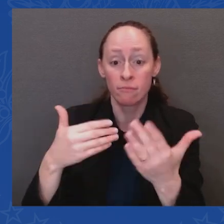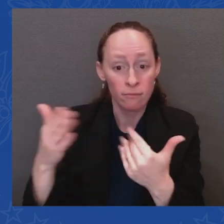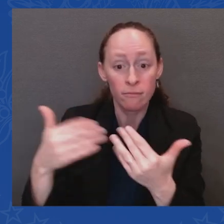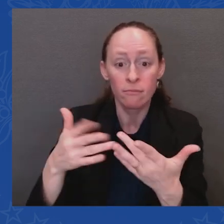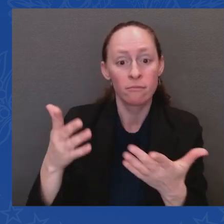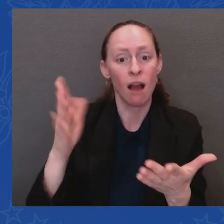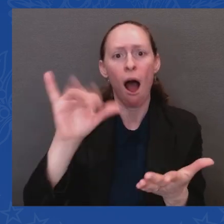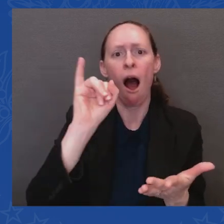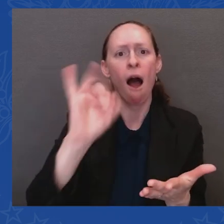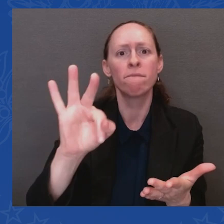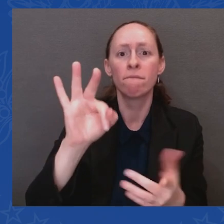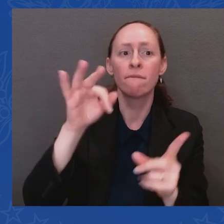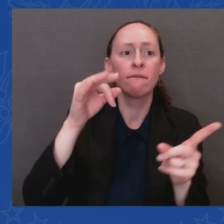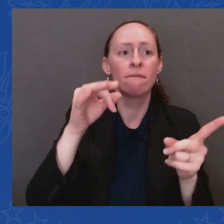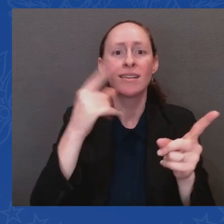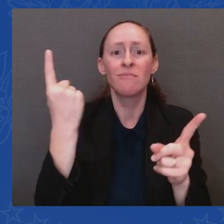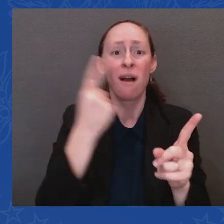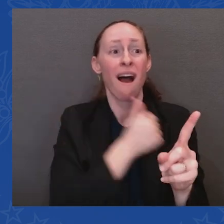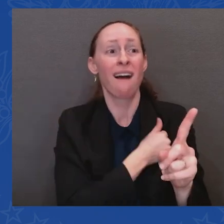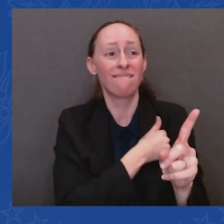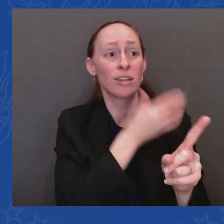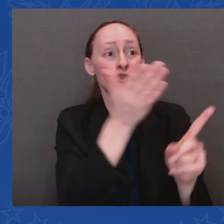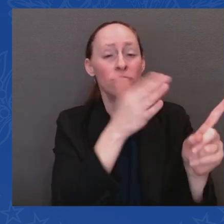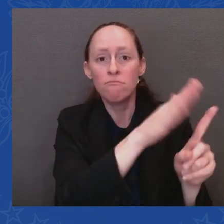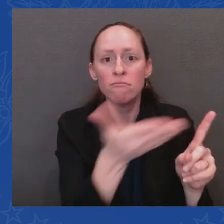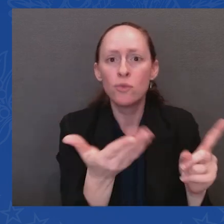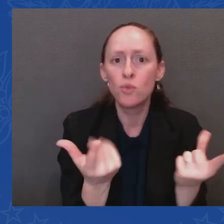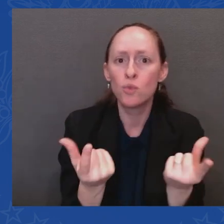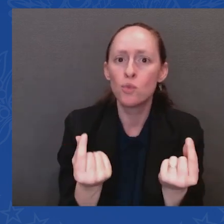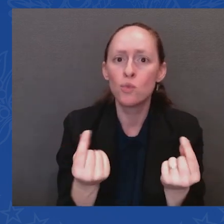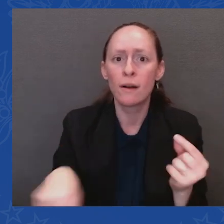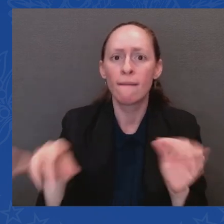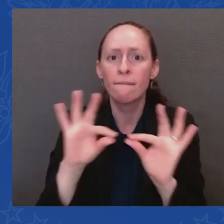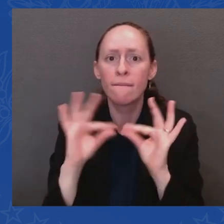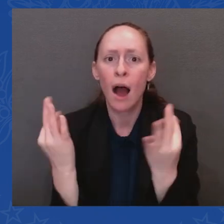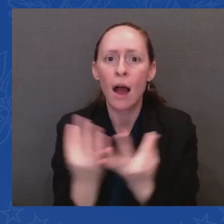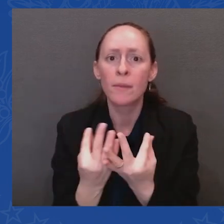And this year, as we marked 75 years of a desegregated military,